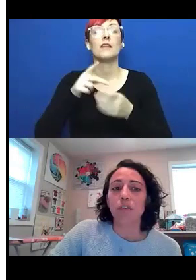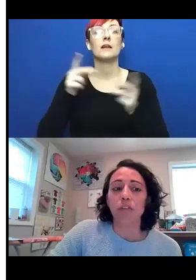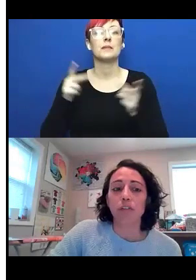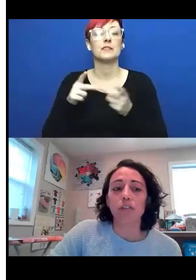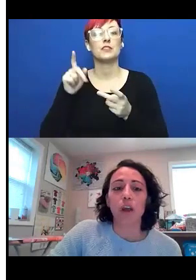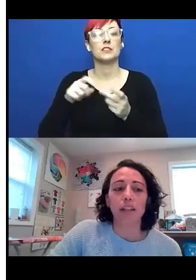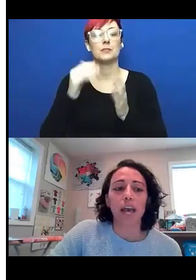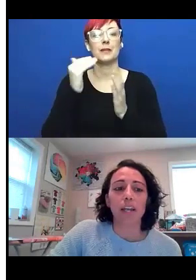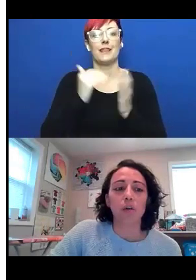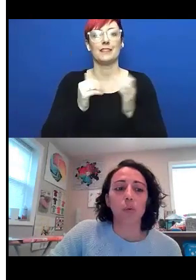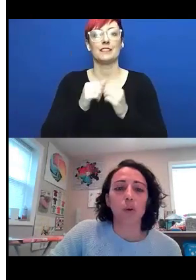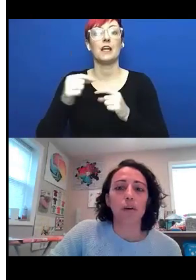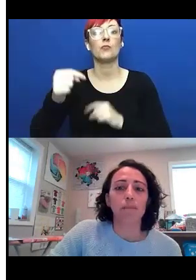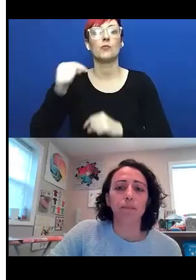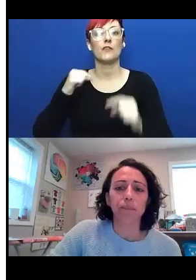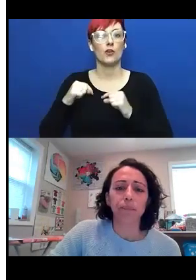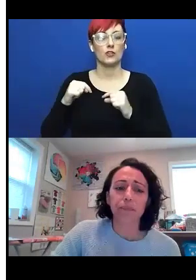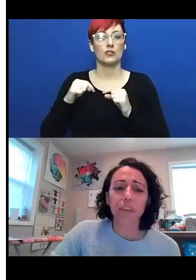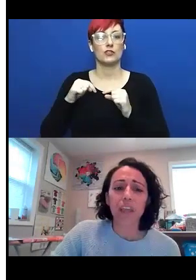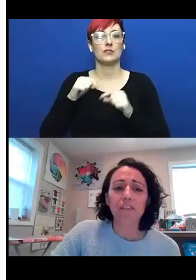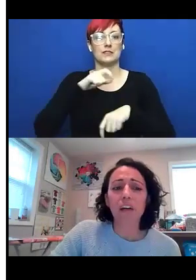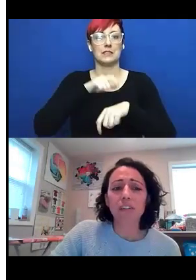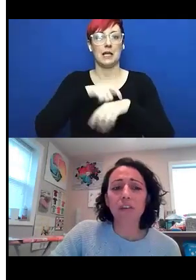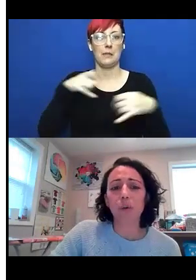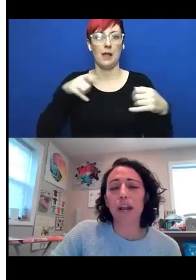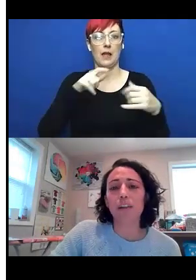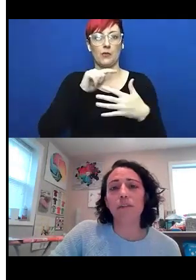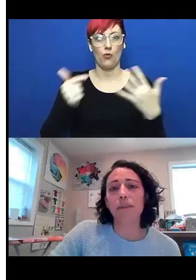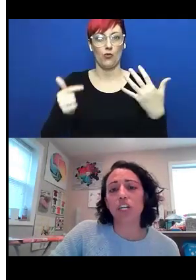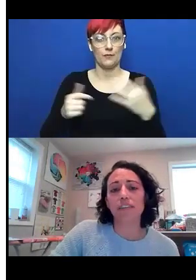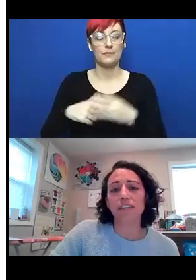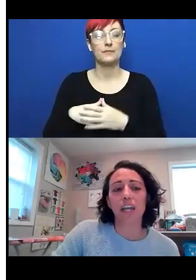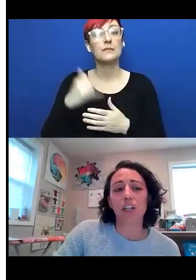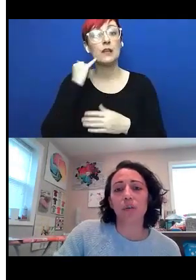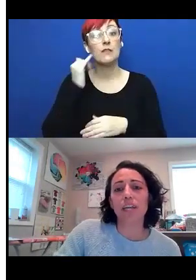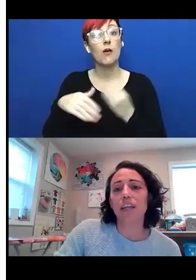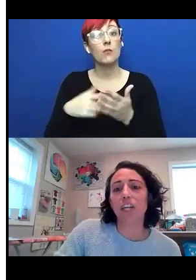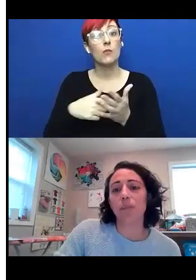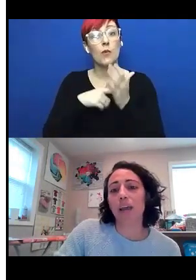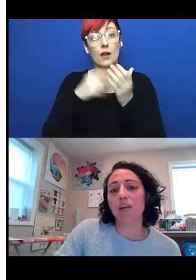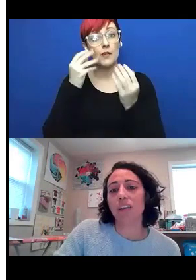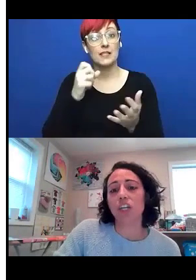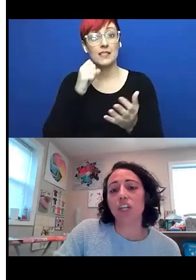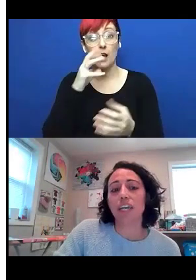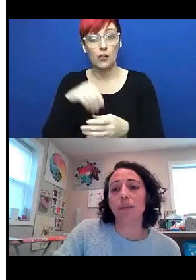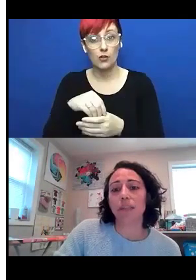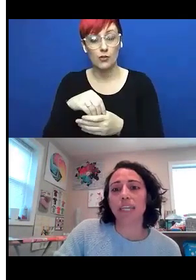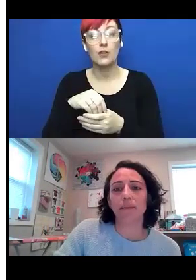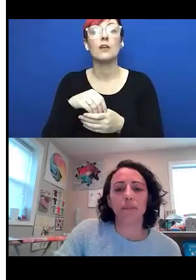in reverse chronological order. If all the required information is not included, then your biosketch is incomplete.